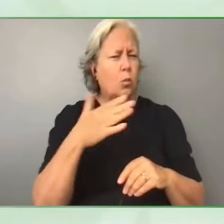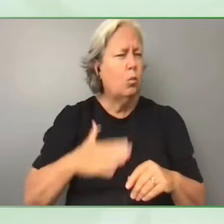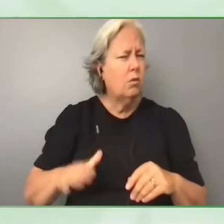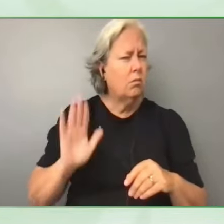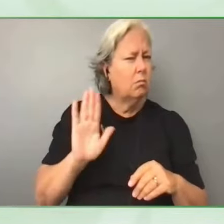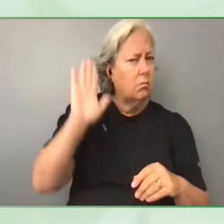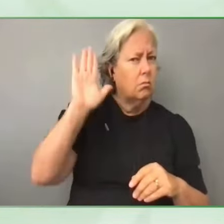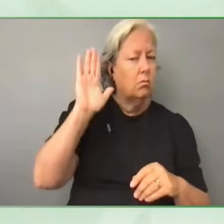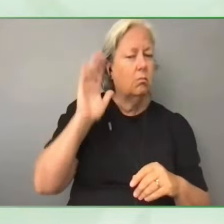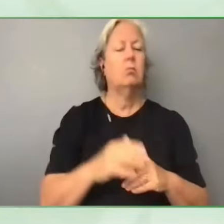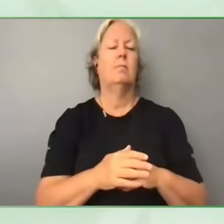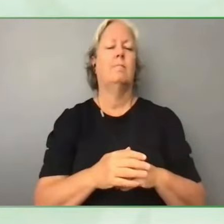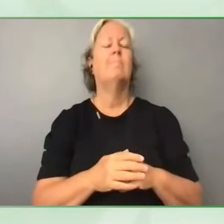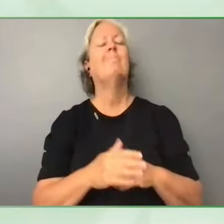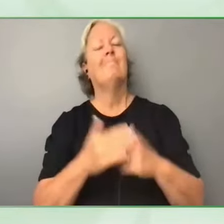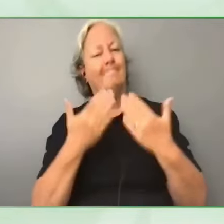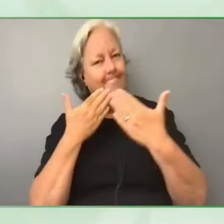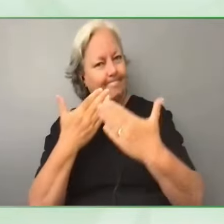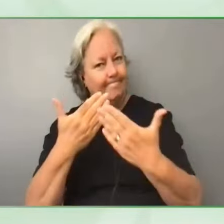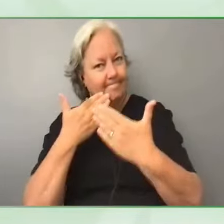Thank you so much.